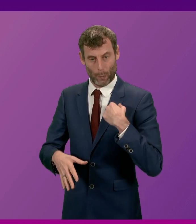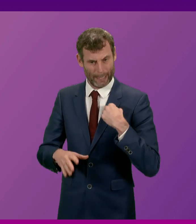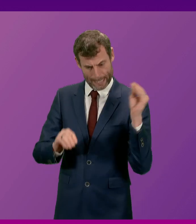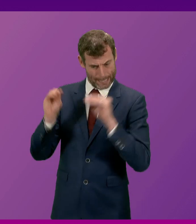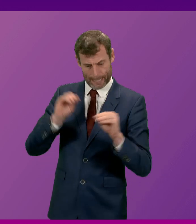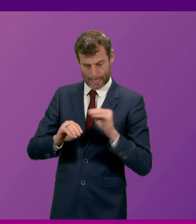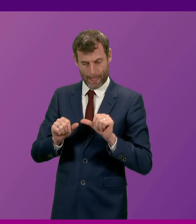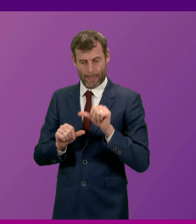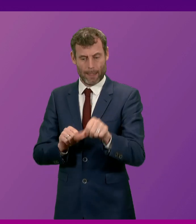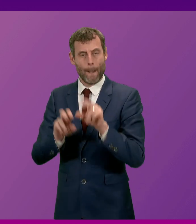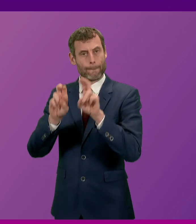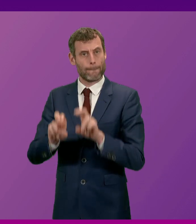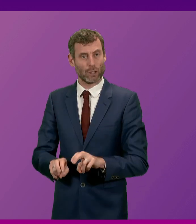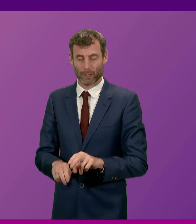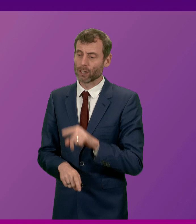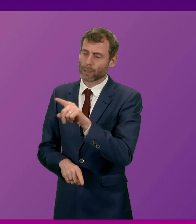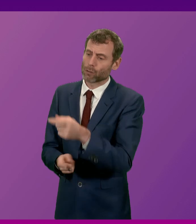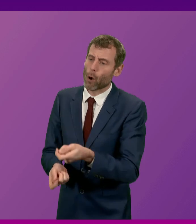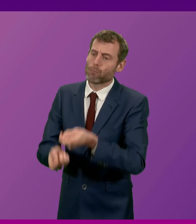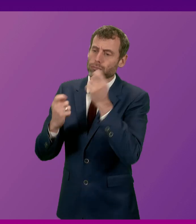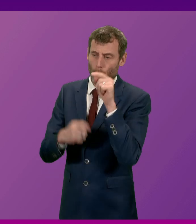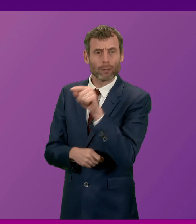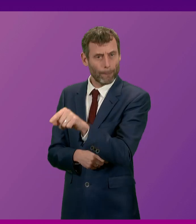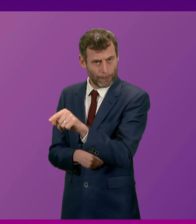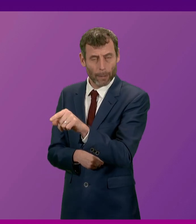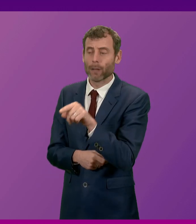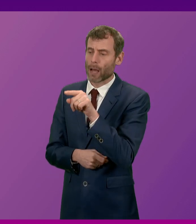I know and appreciate that Mr Cole-Hamilton has put that proposal